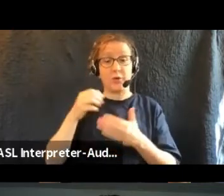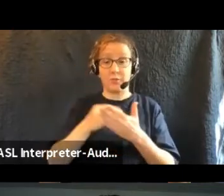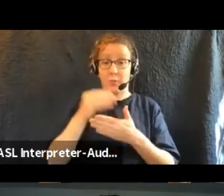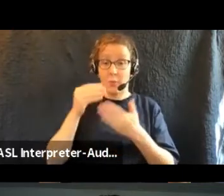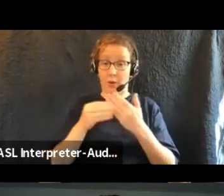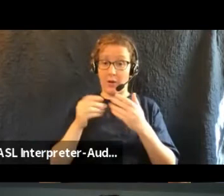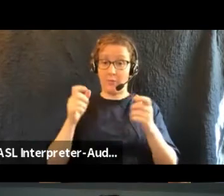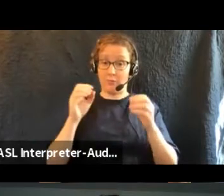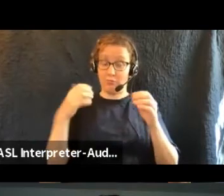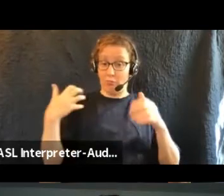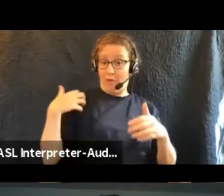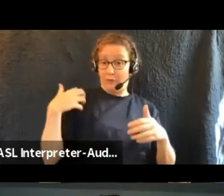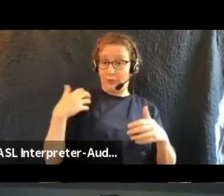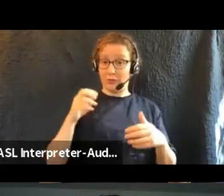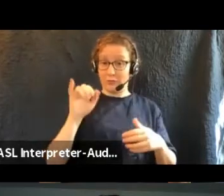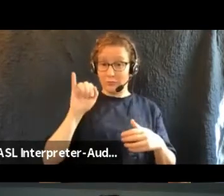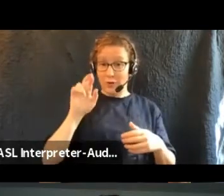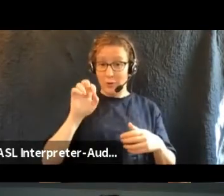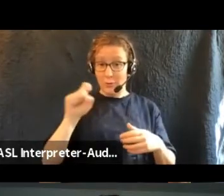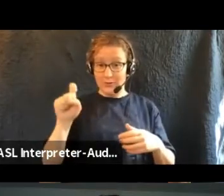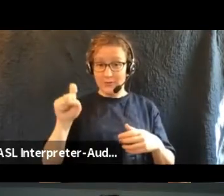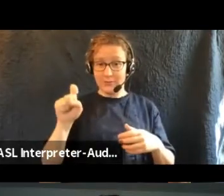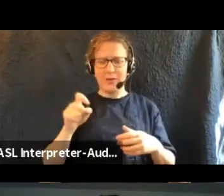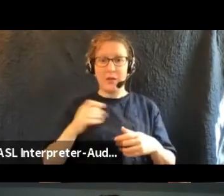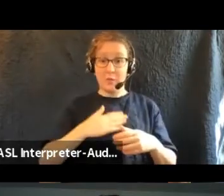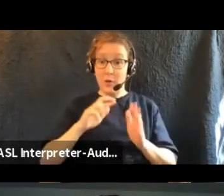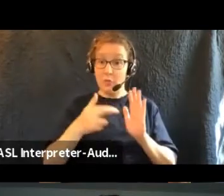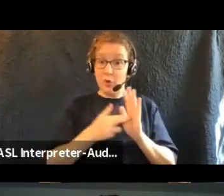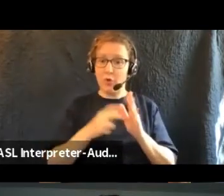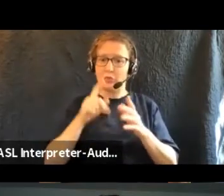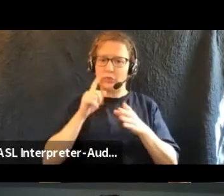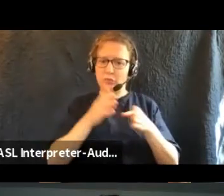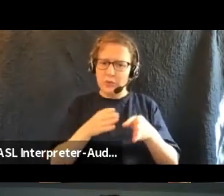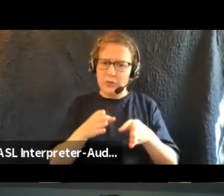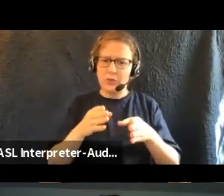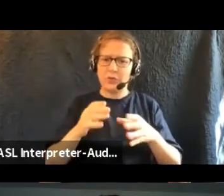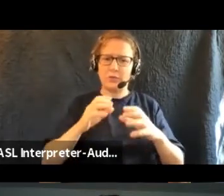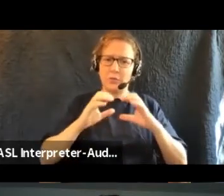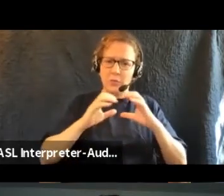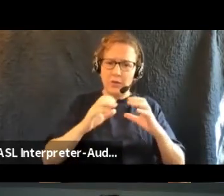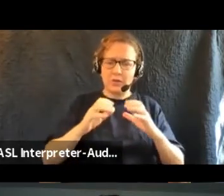In my role I manage strategic communications, brand management, our Fellowship, the website